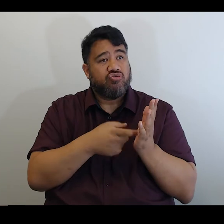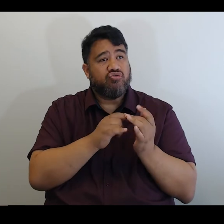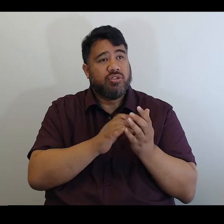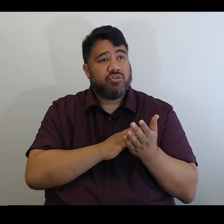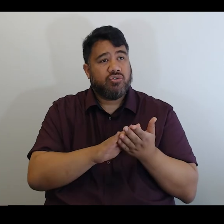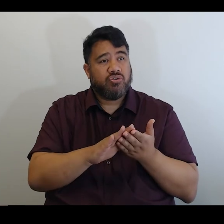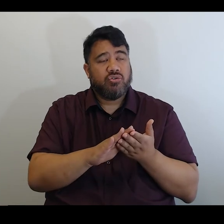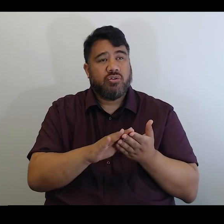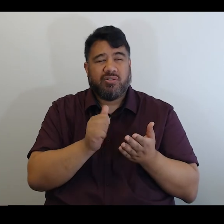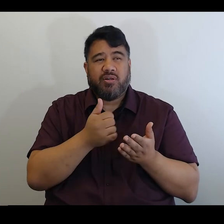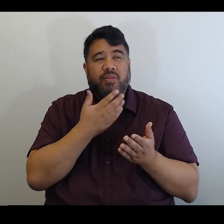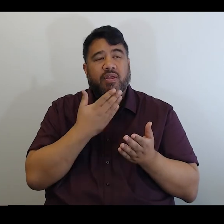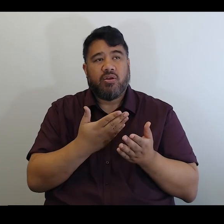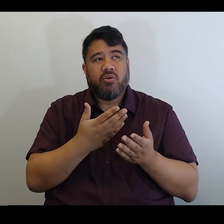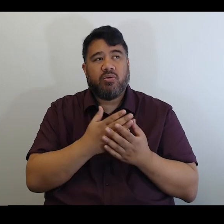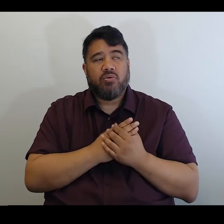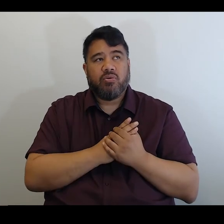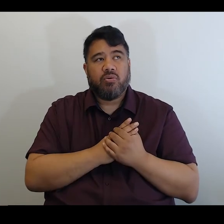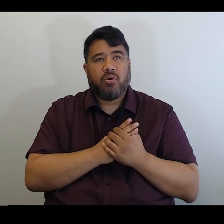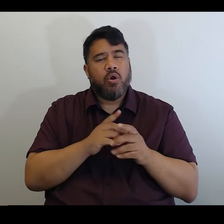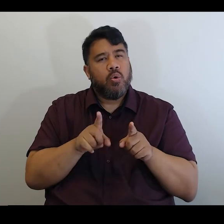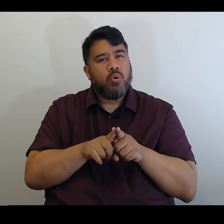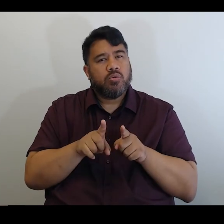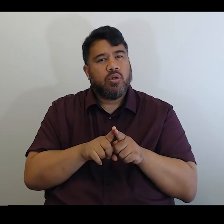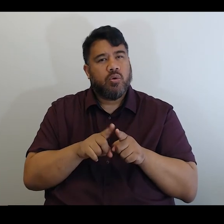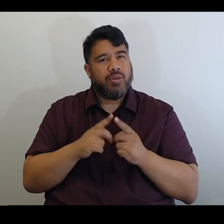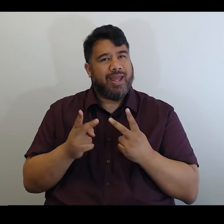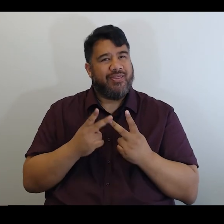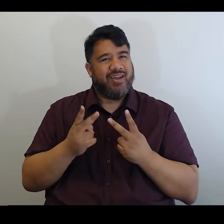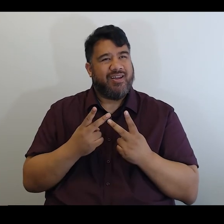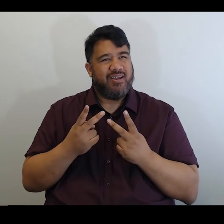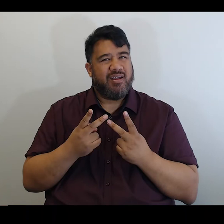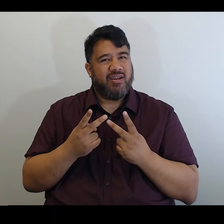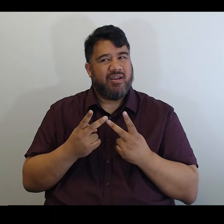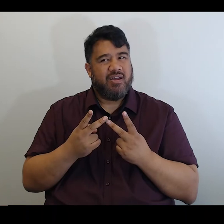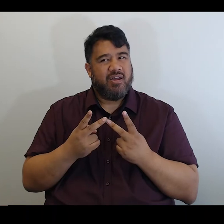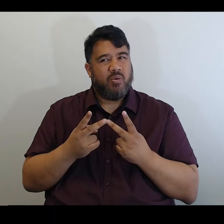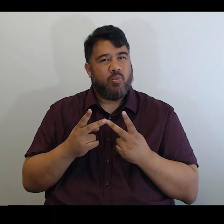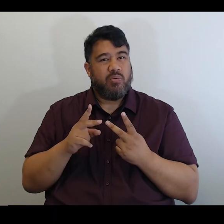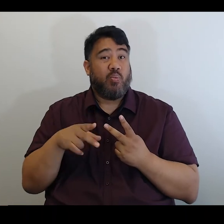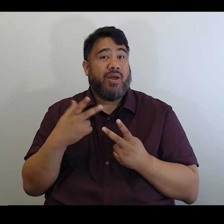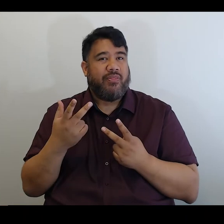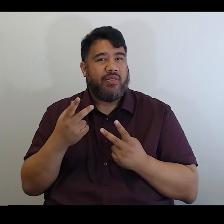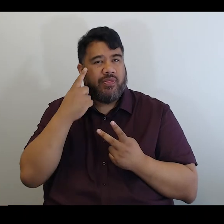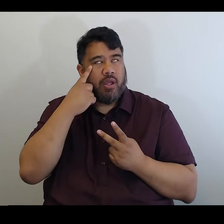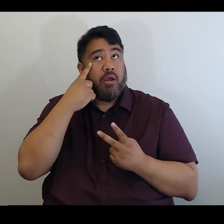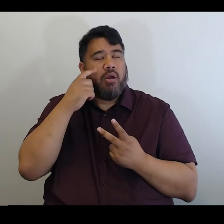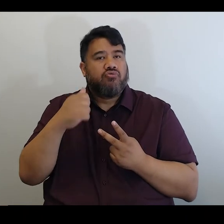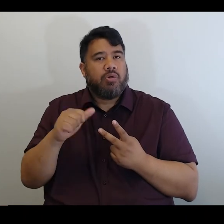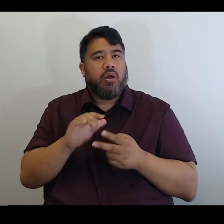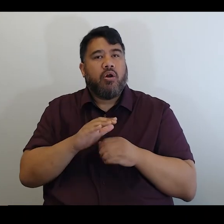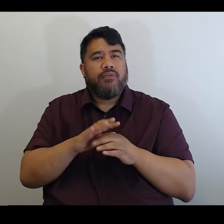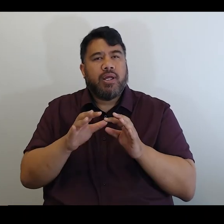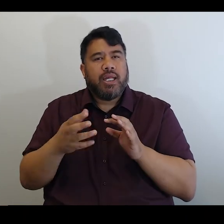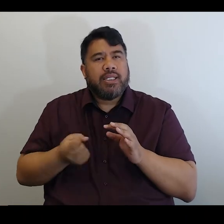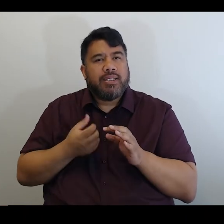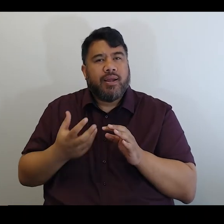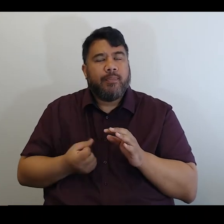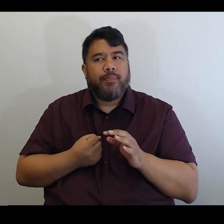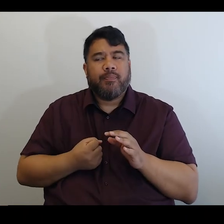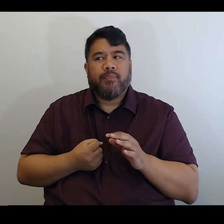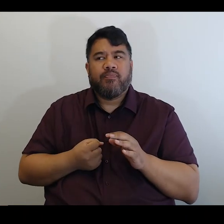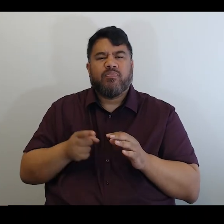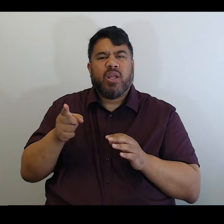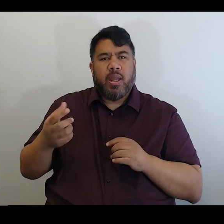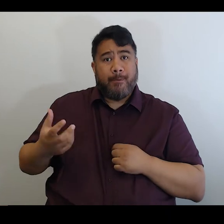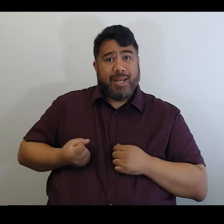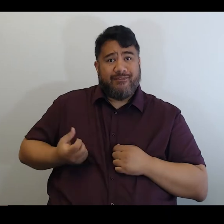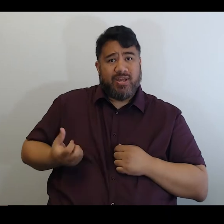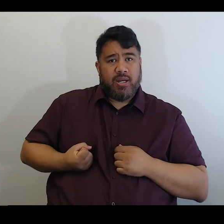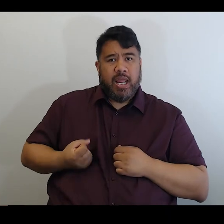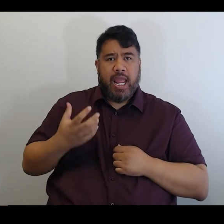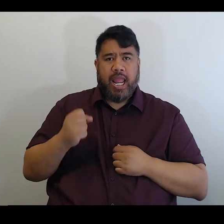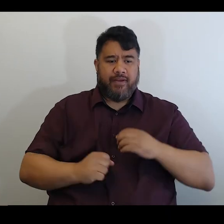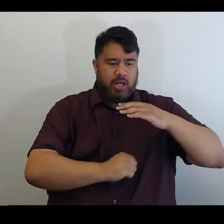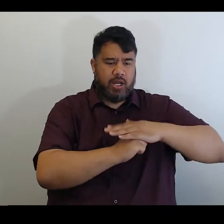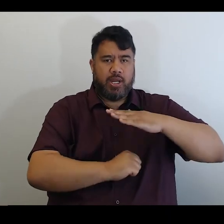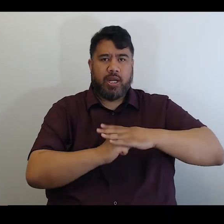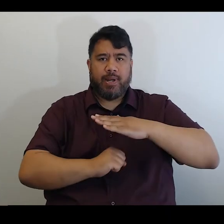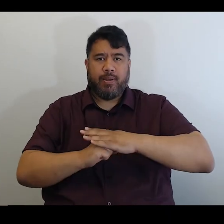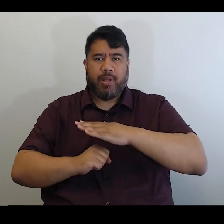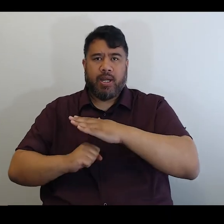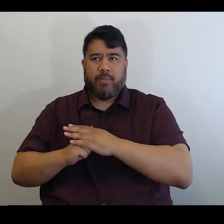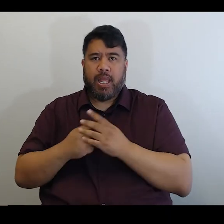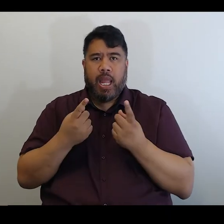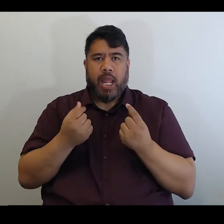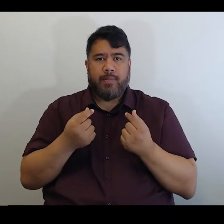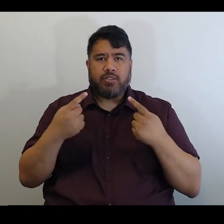the other point around income is just on, I am also acutely aware of the income thresholds that you know when our community,